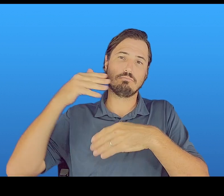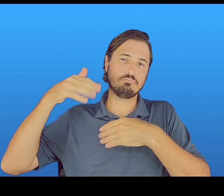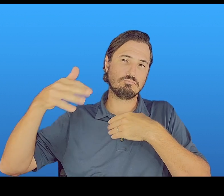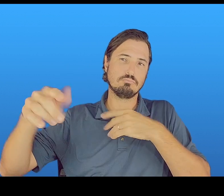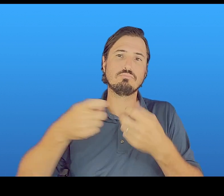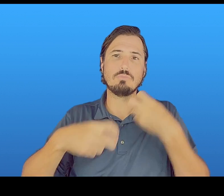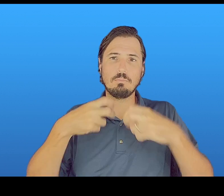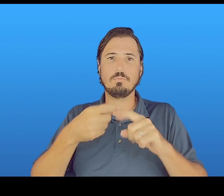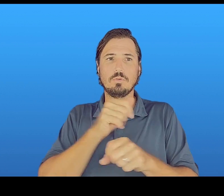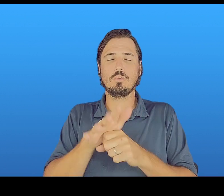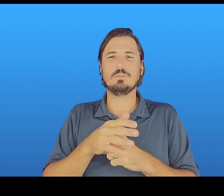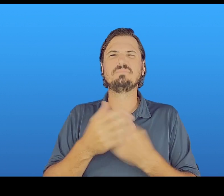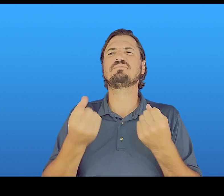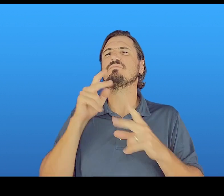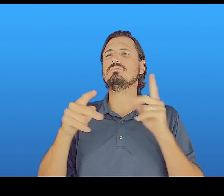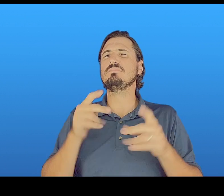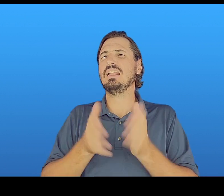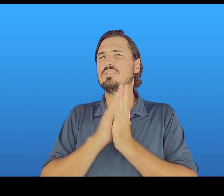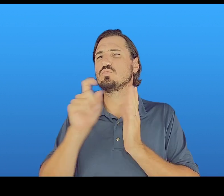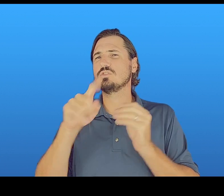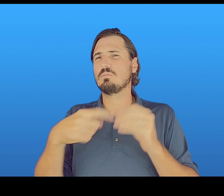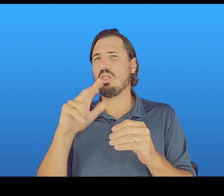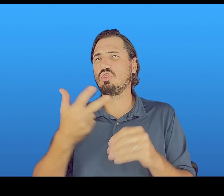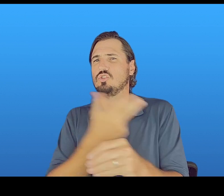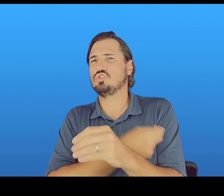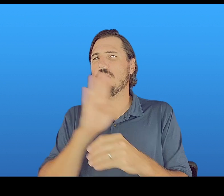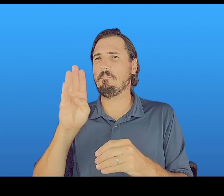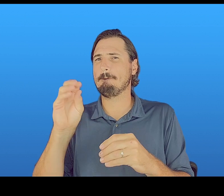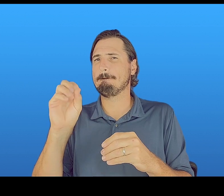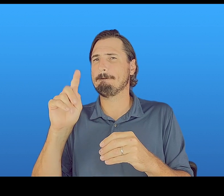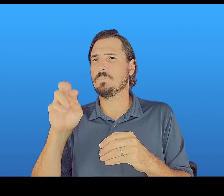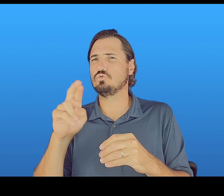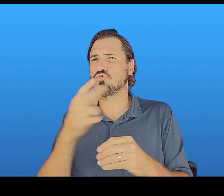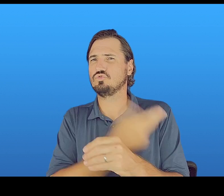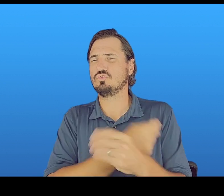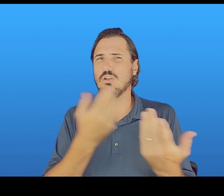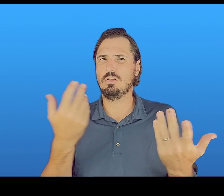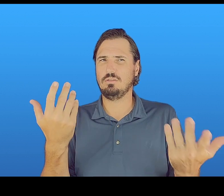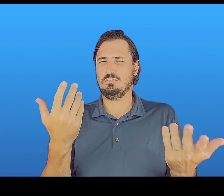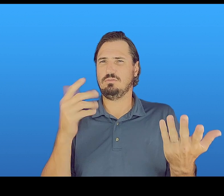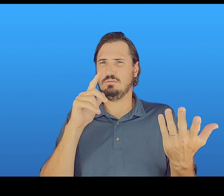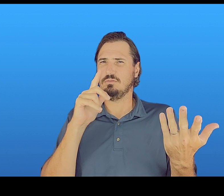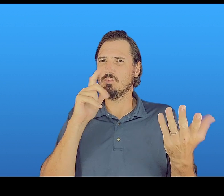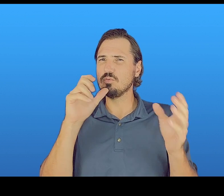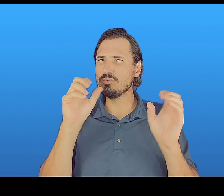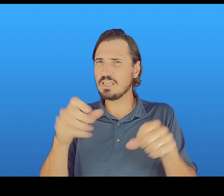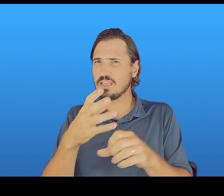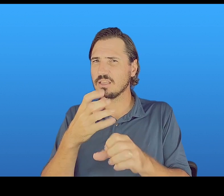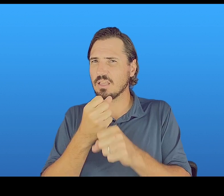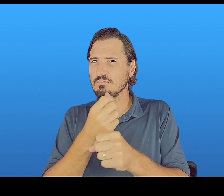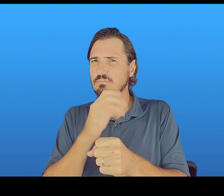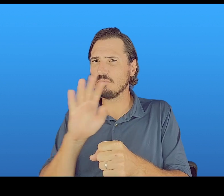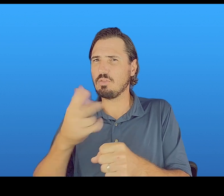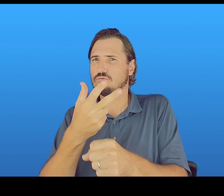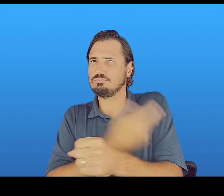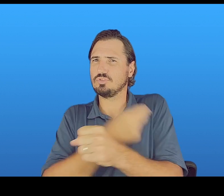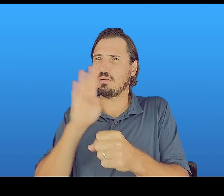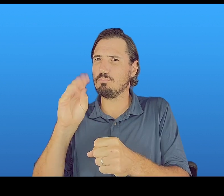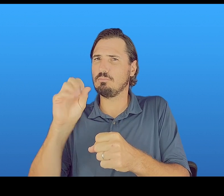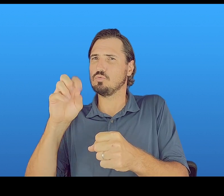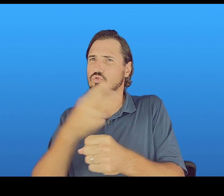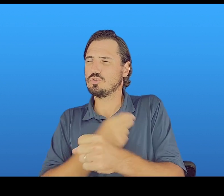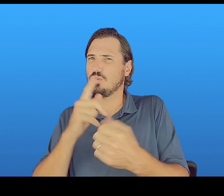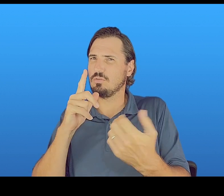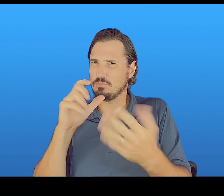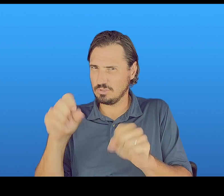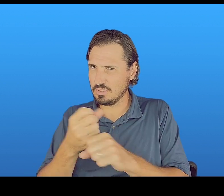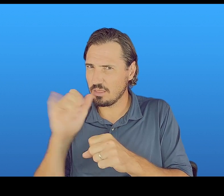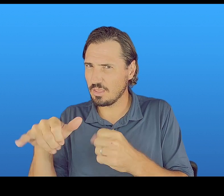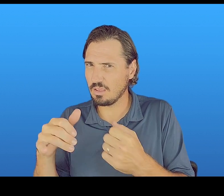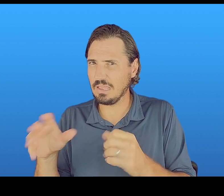Finally, we’ve been getting a lot of questions about boosters. The federal government expanded eligibility for boosters last week. Who is eligible now and who do you recommend sign up for a